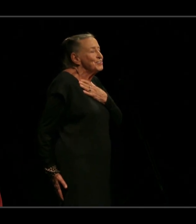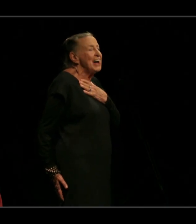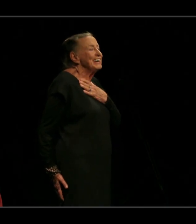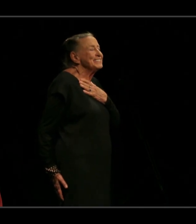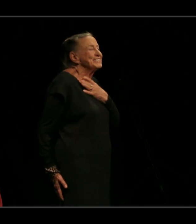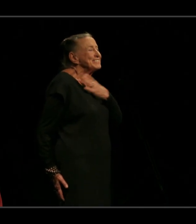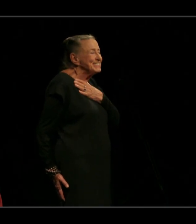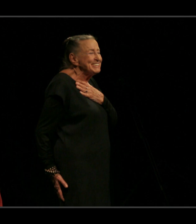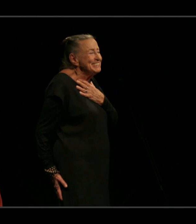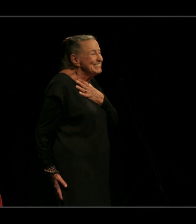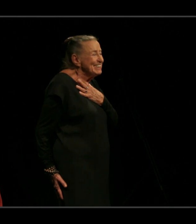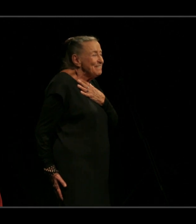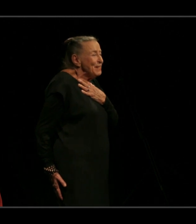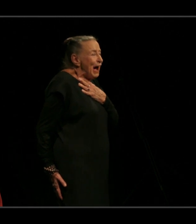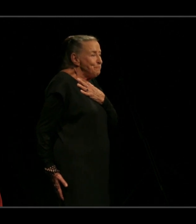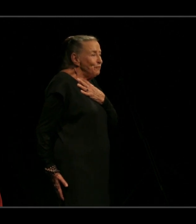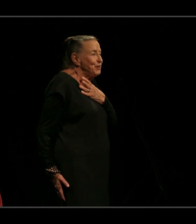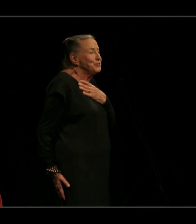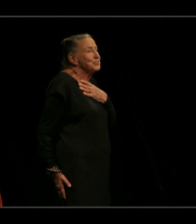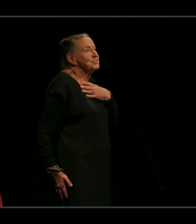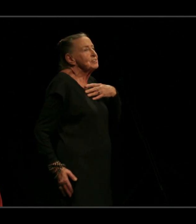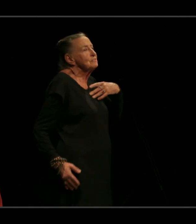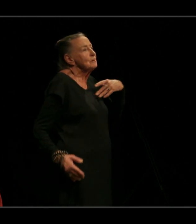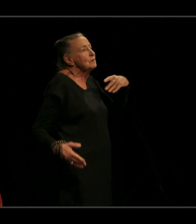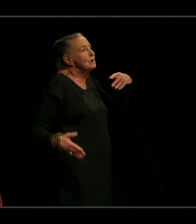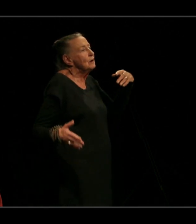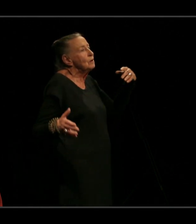steam bursting from beneath the lid while the aroma